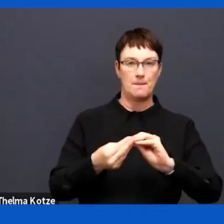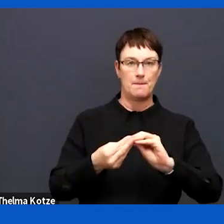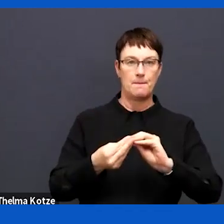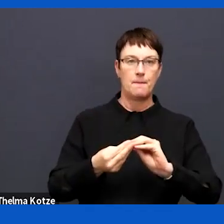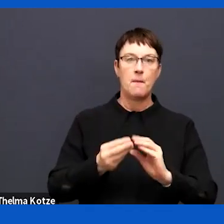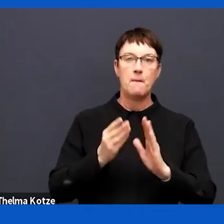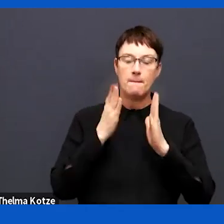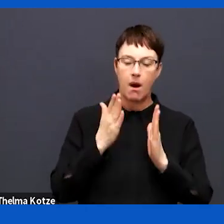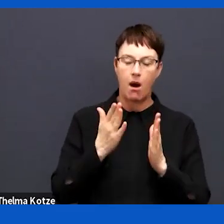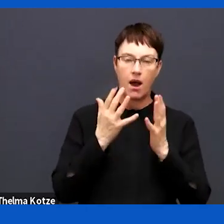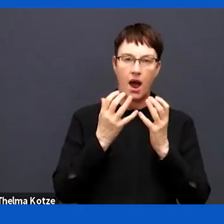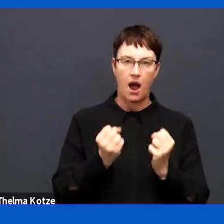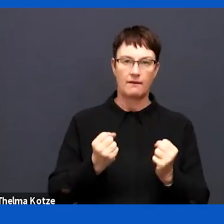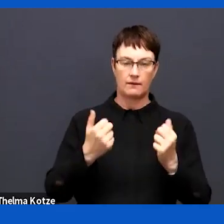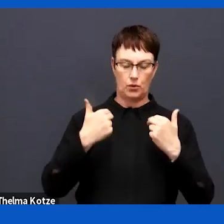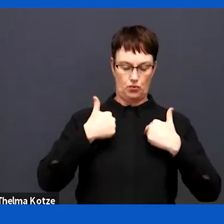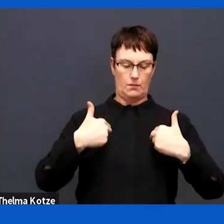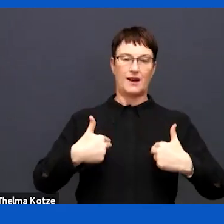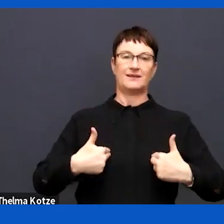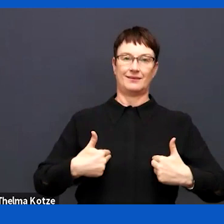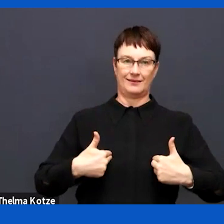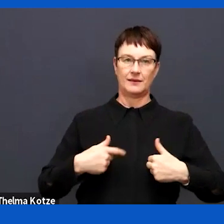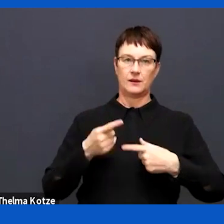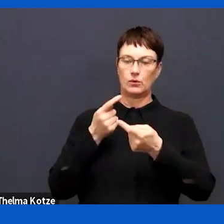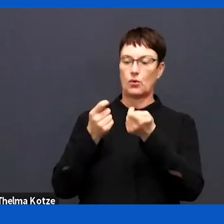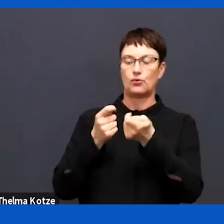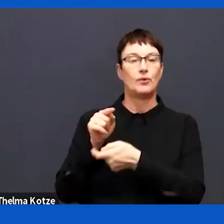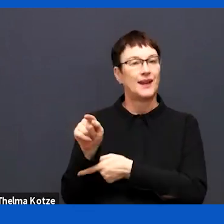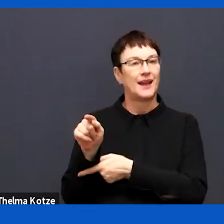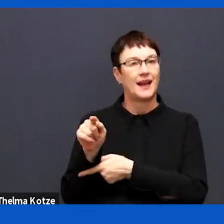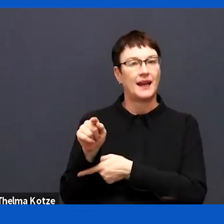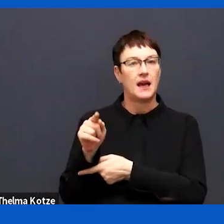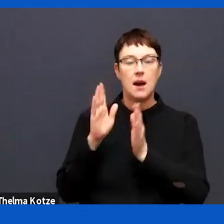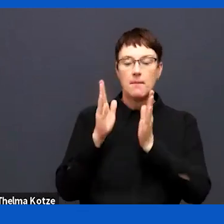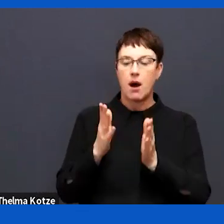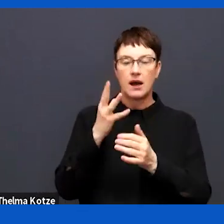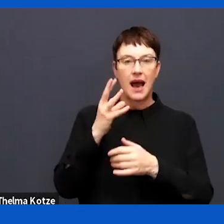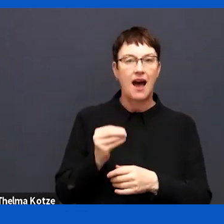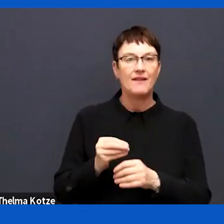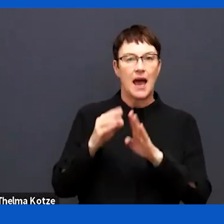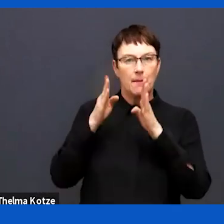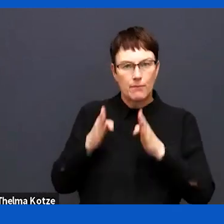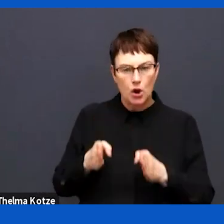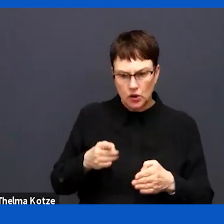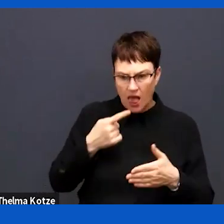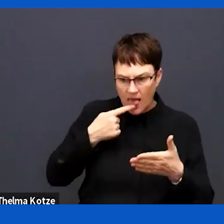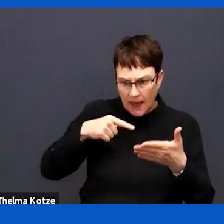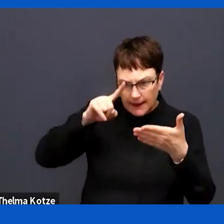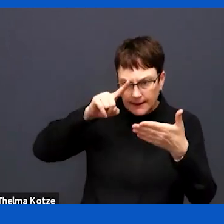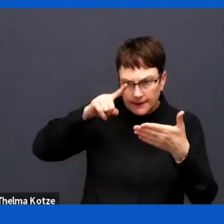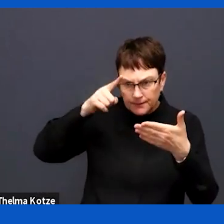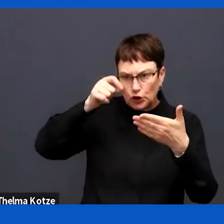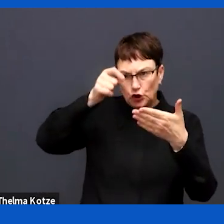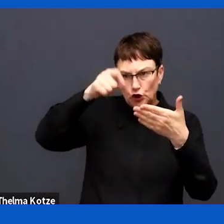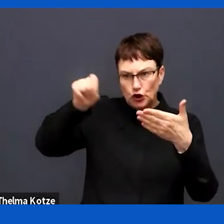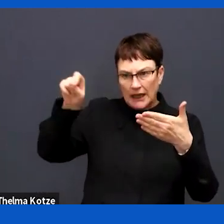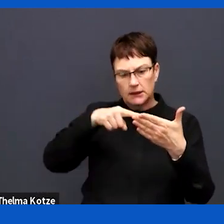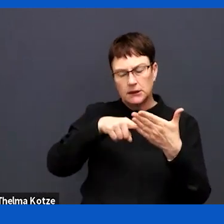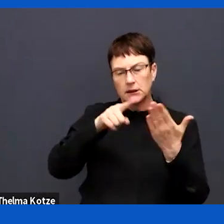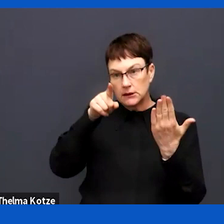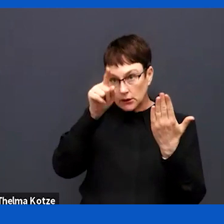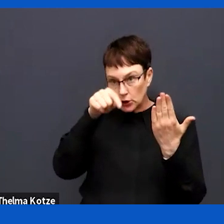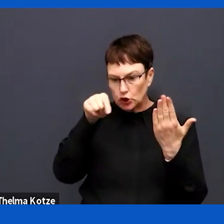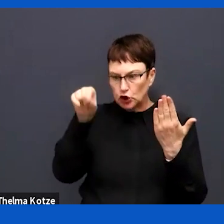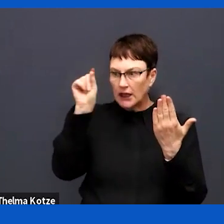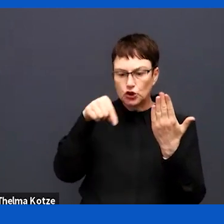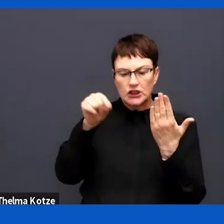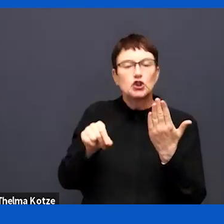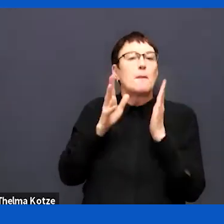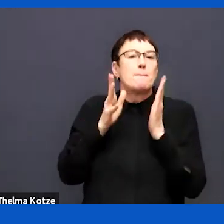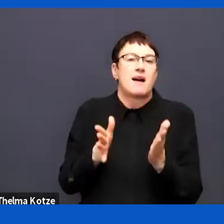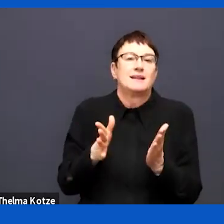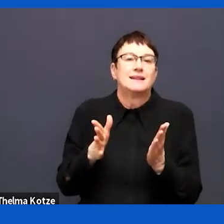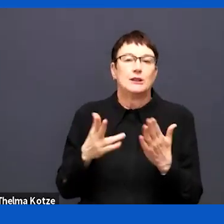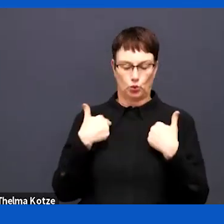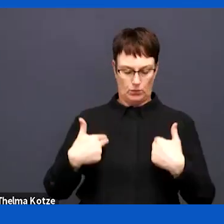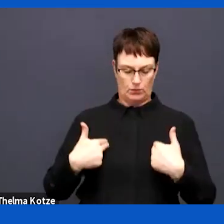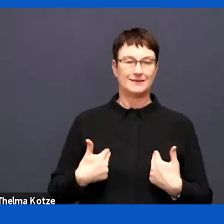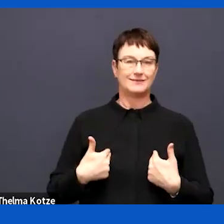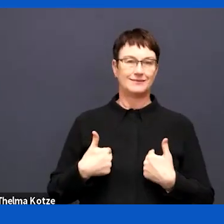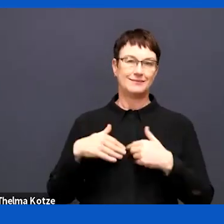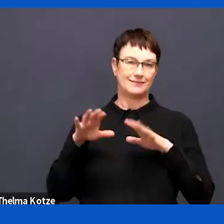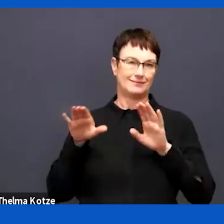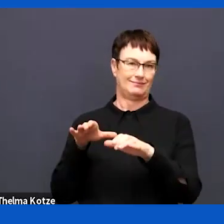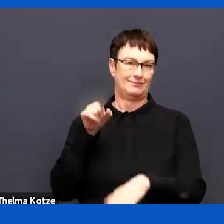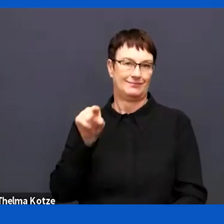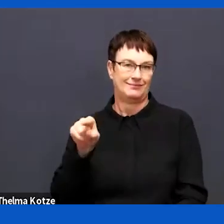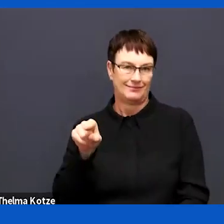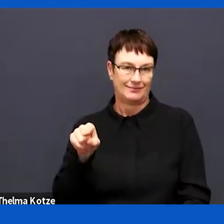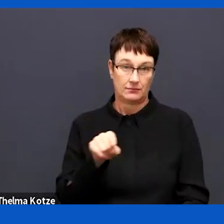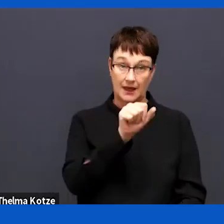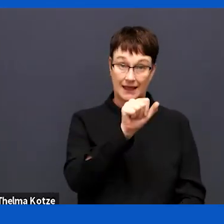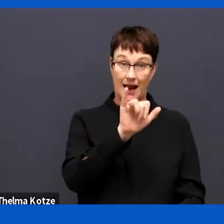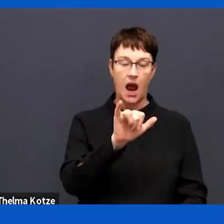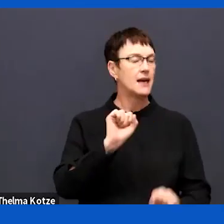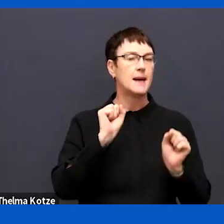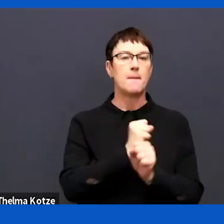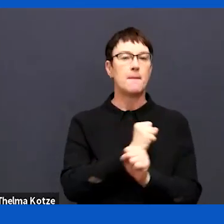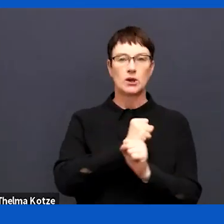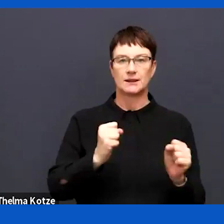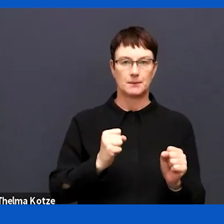functionalities, AI intelligence, in the system. Or if authoring tools would allow to use AI,